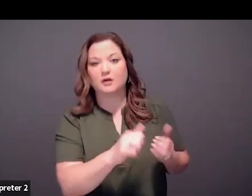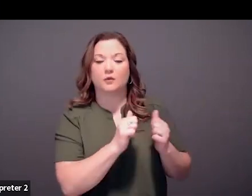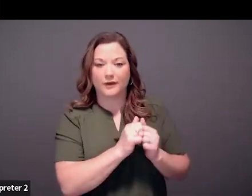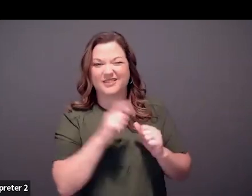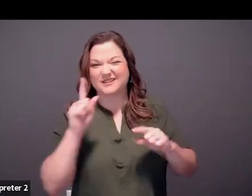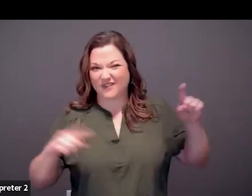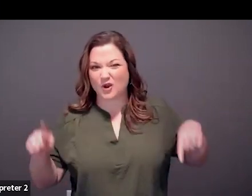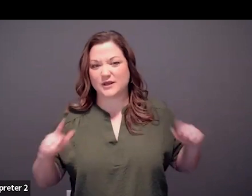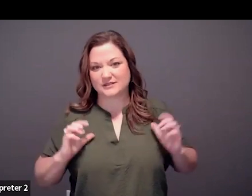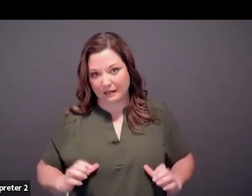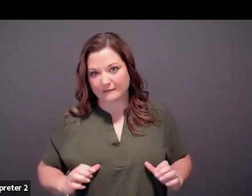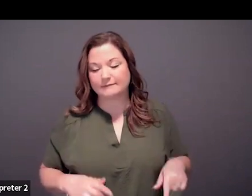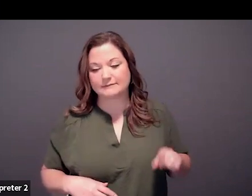I would say, yes.